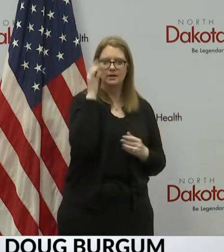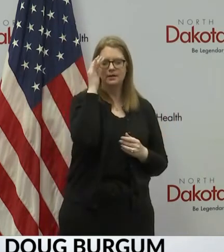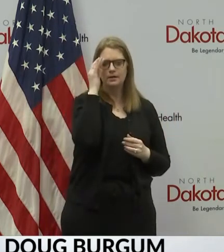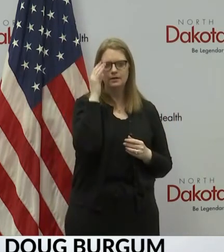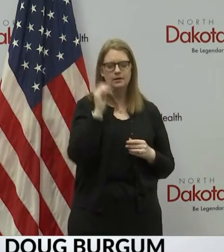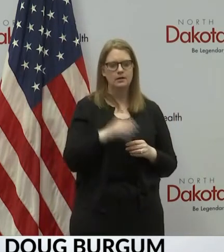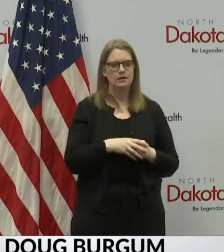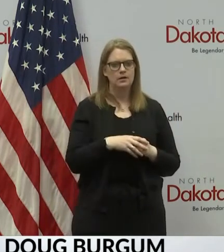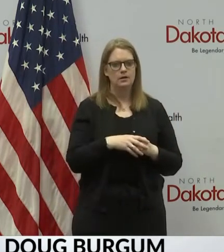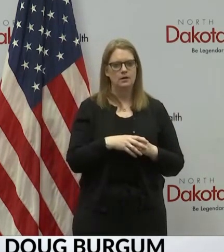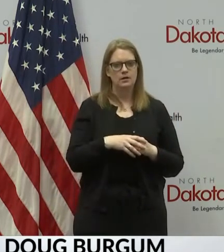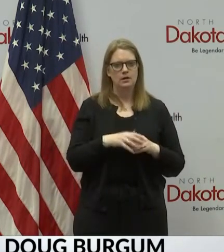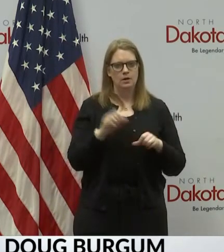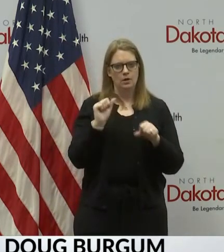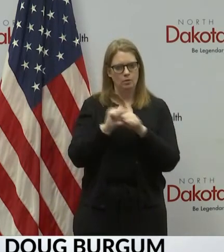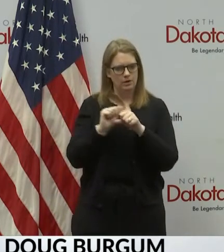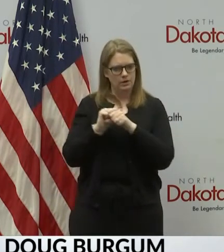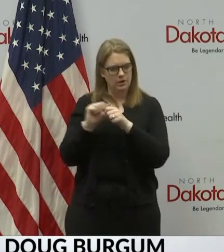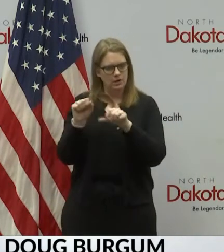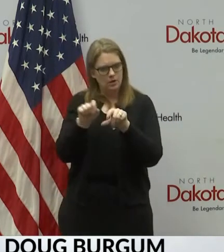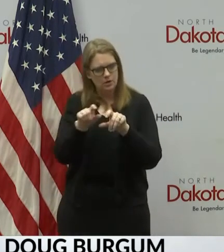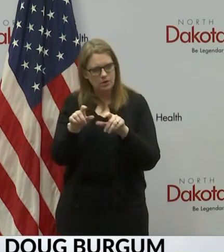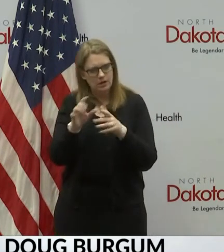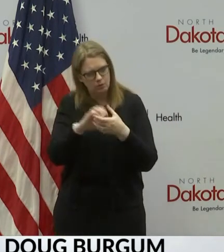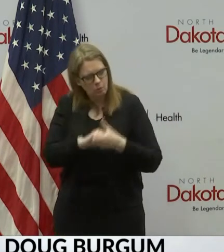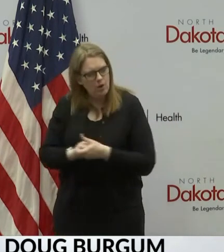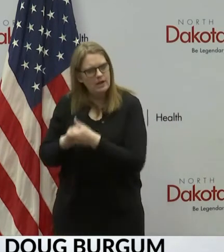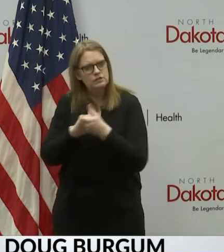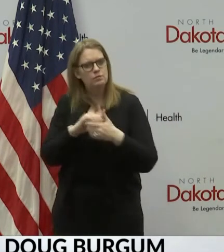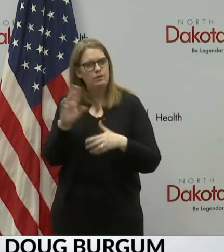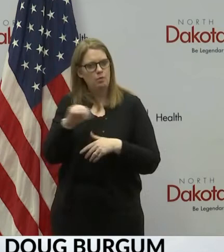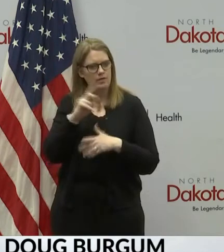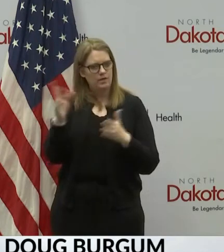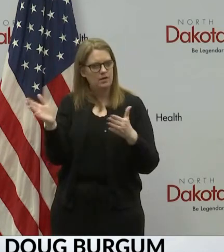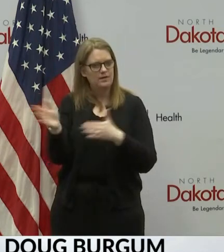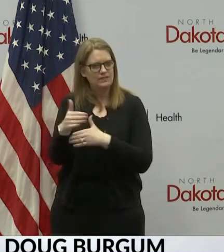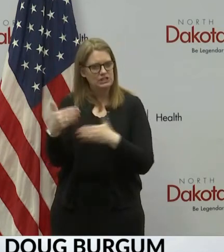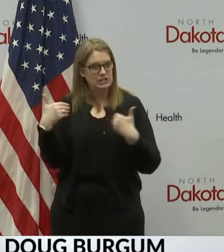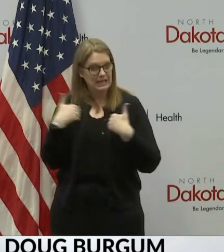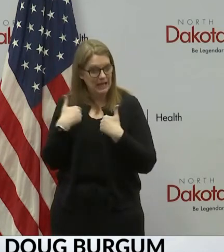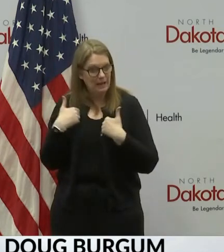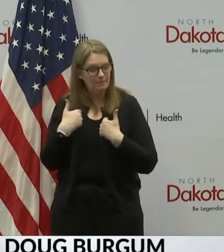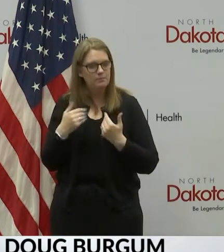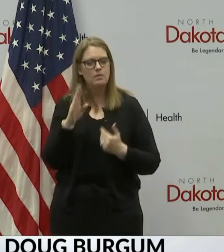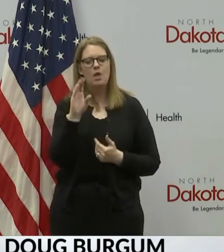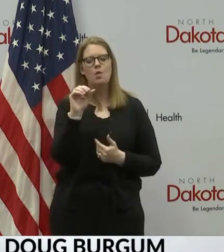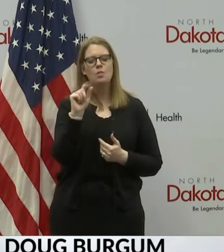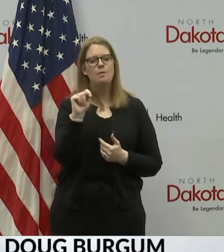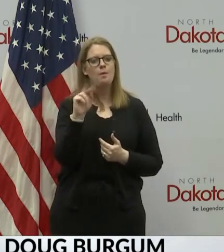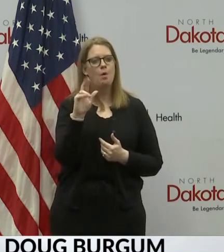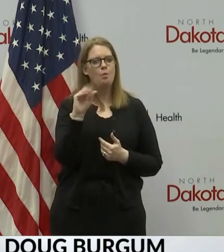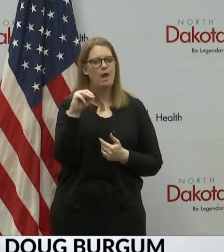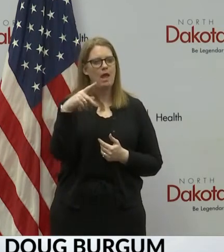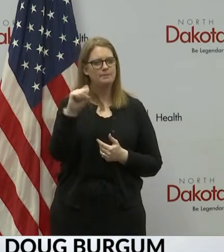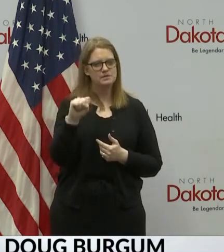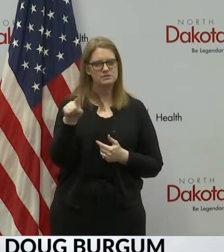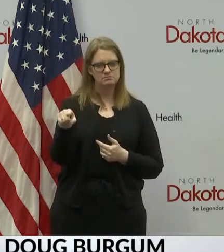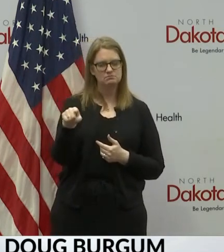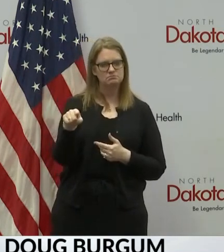DISTANCE, GO THROUGH THERE. WE'VE ALSO WORKED IN COORDINATION AND WITH THE NORTH DAKOTA FISH AND GAME AND ALL